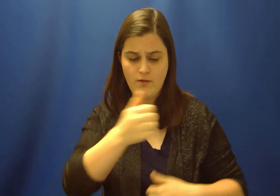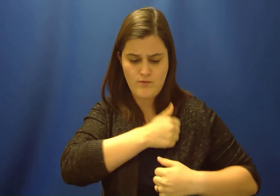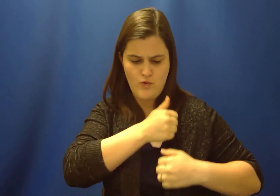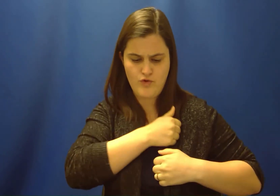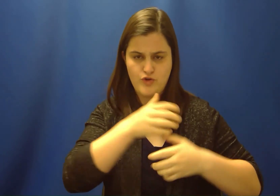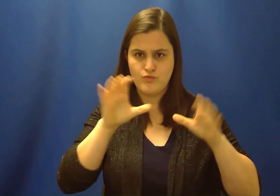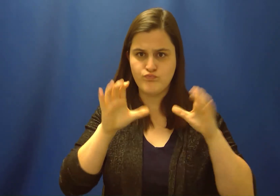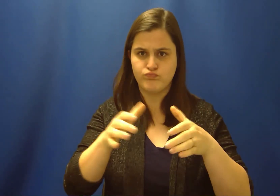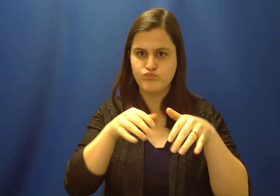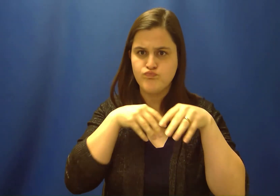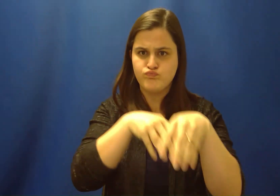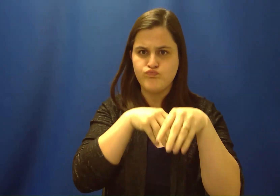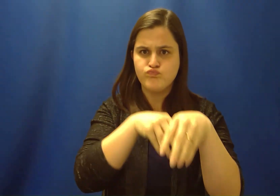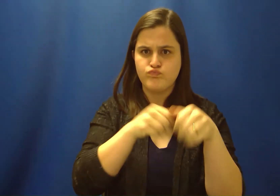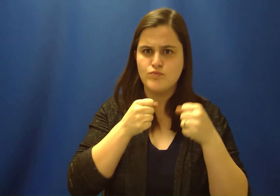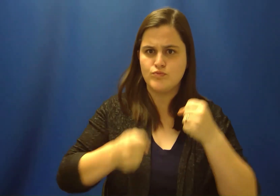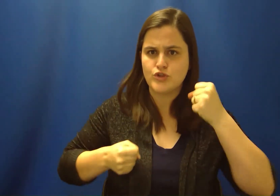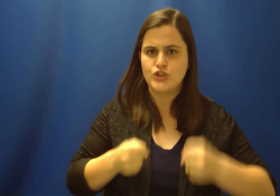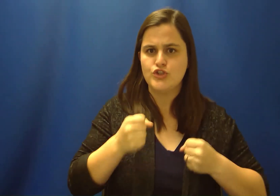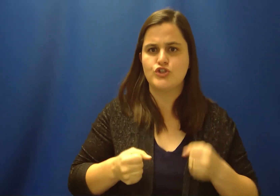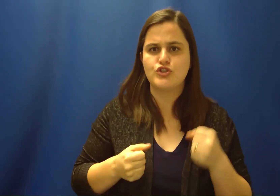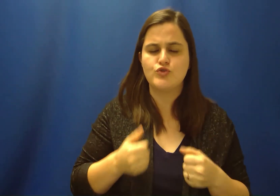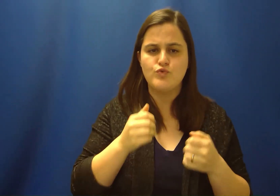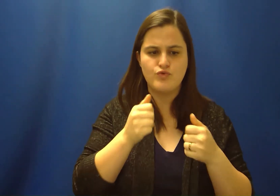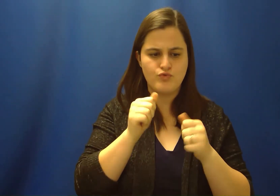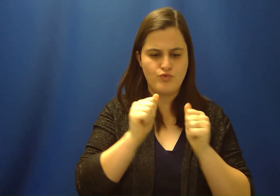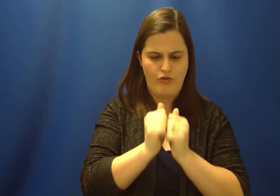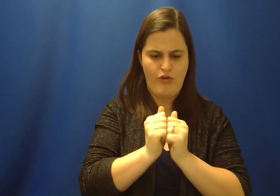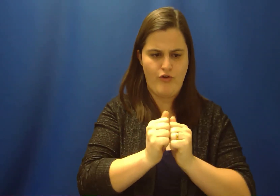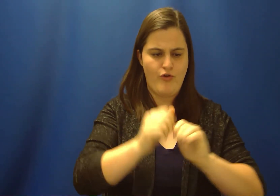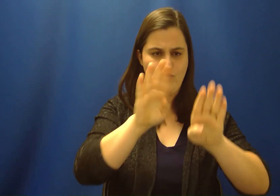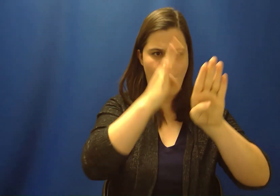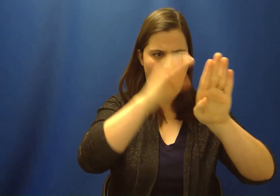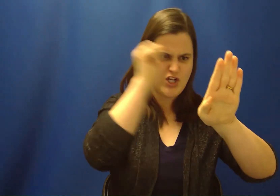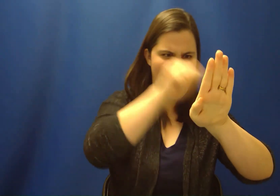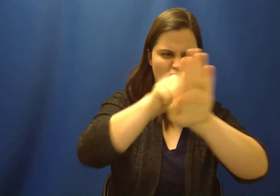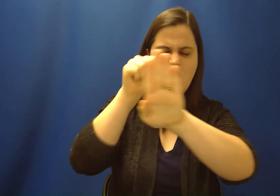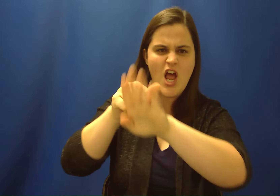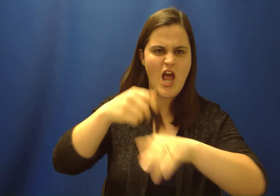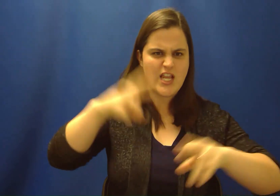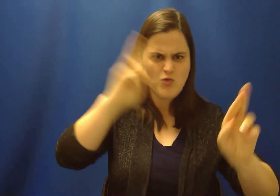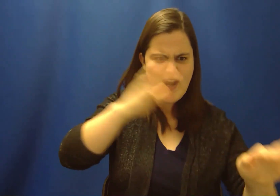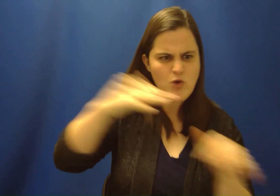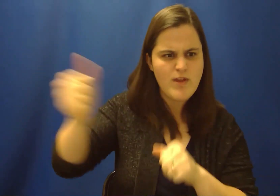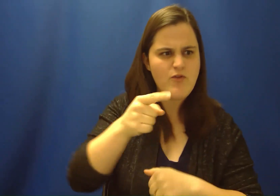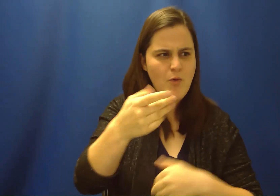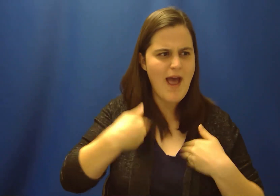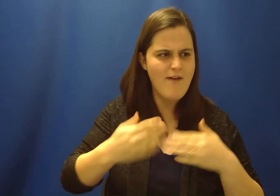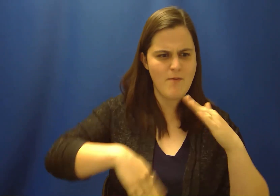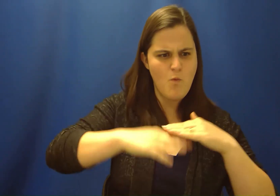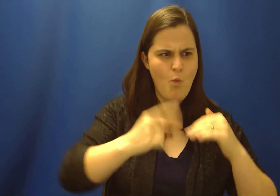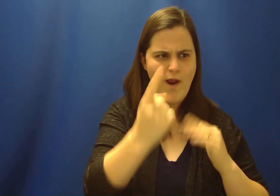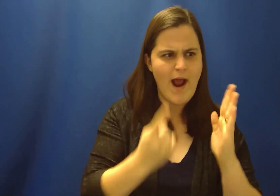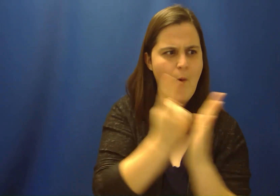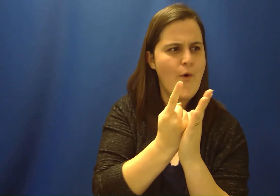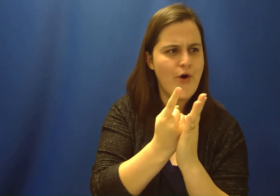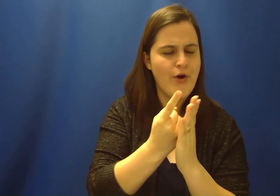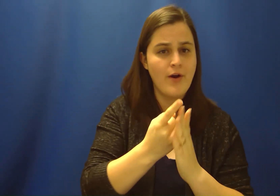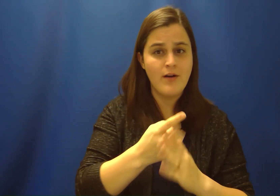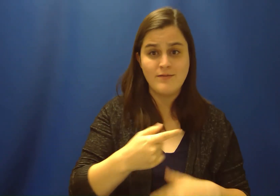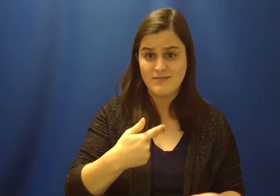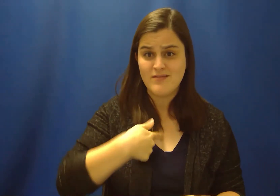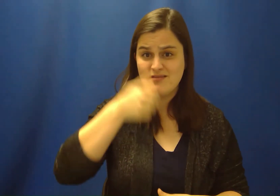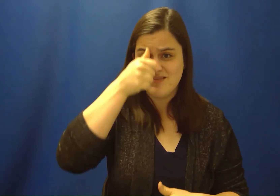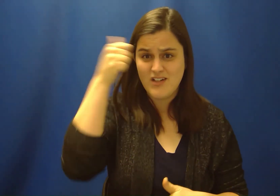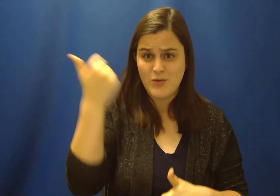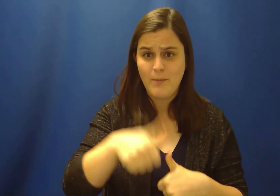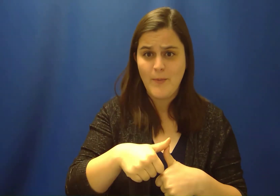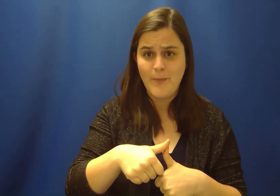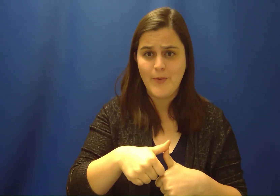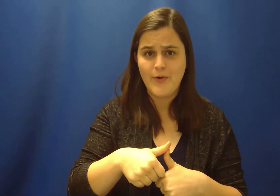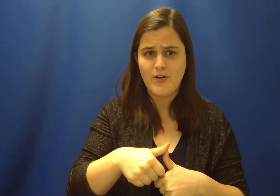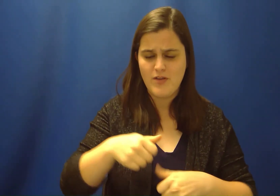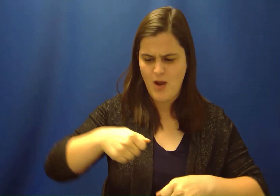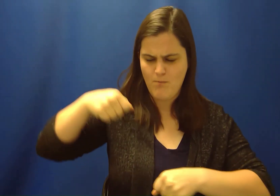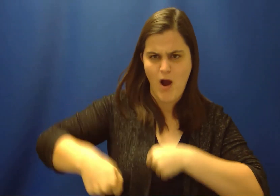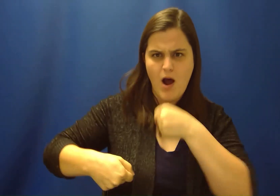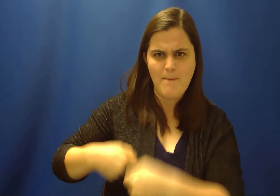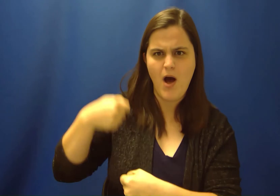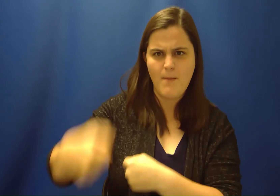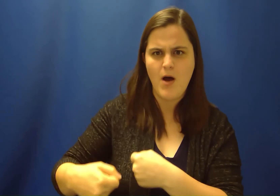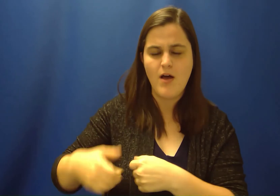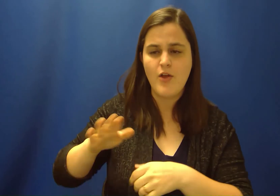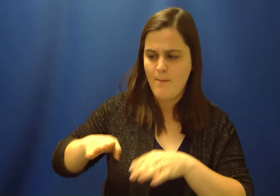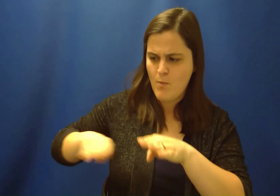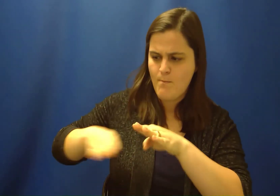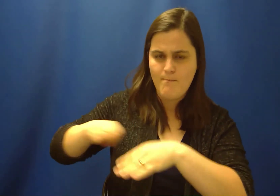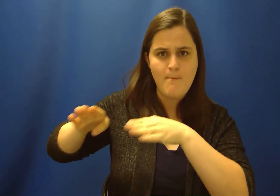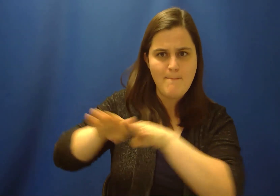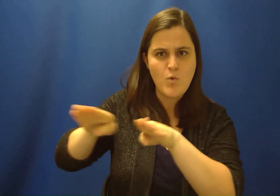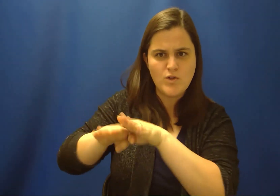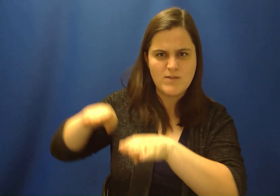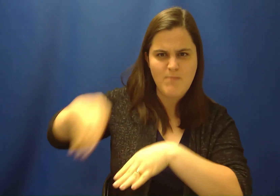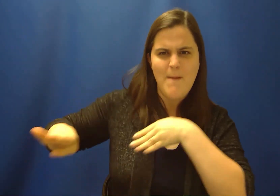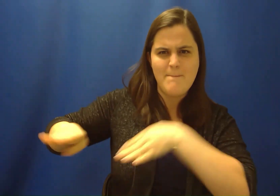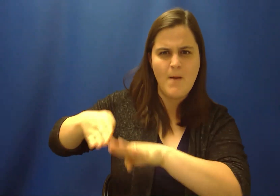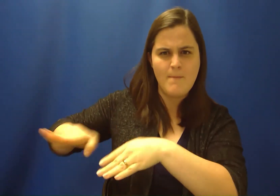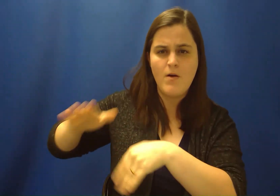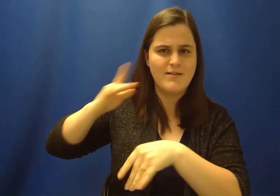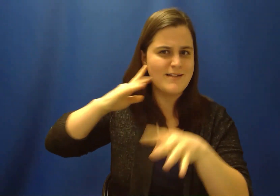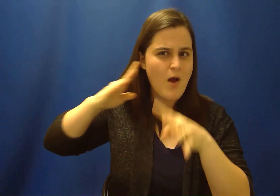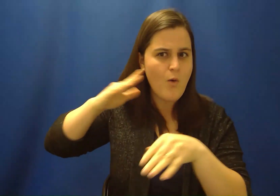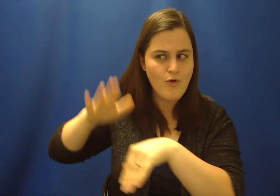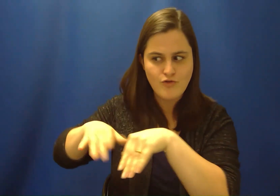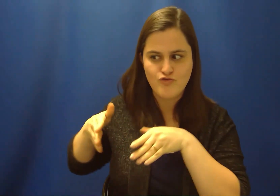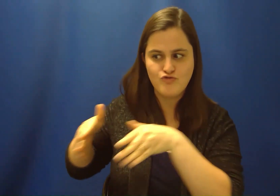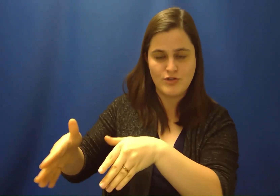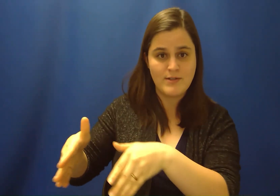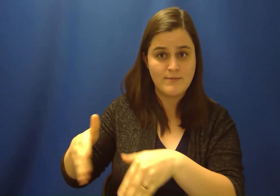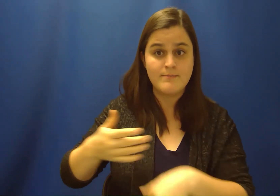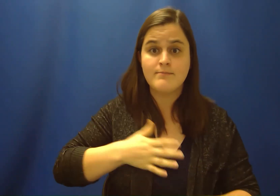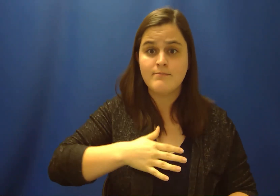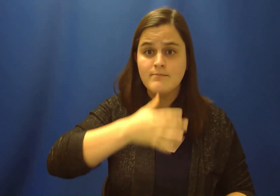soldiers marching together from house to house, knocking on doors, and yelling, "Get ready to leave! You have one hour!" I remember the stomping of their boots on the cobblestoned streets.